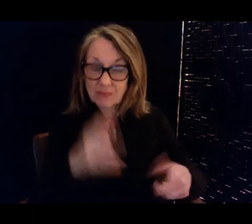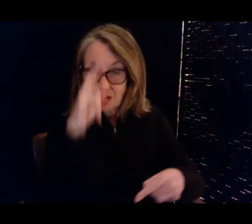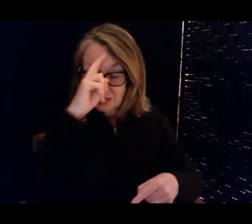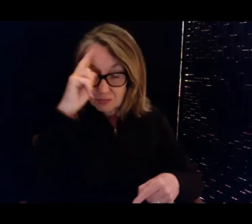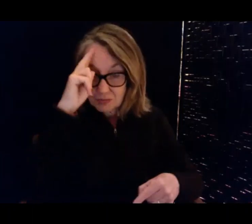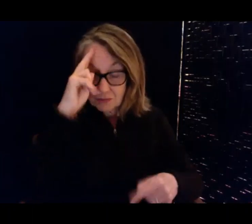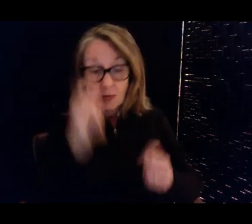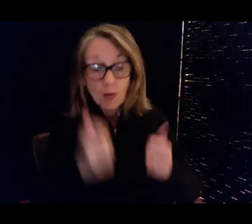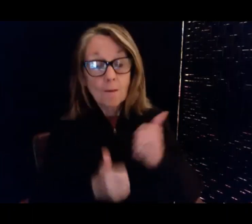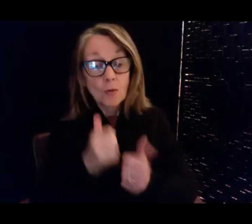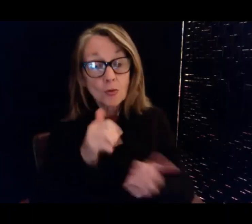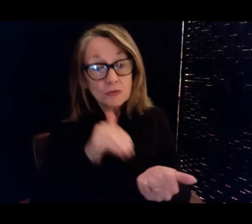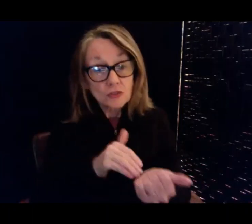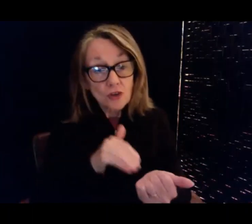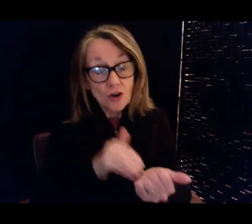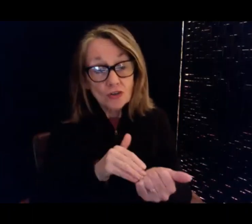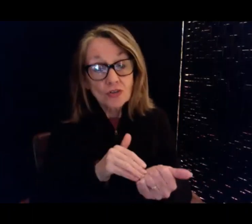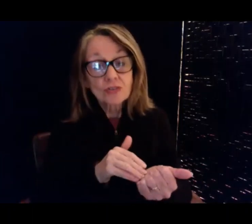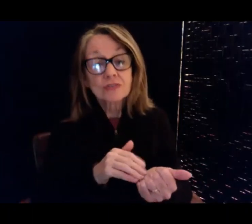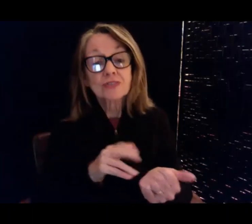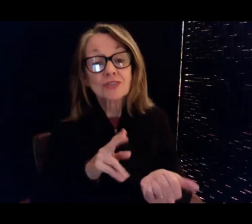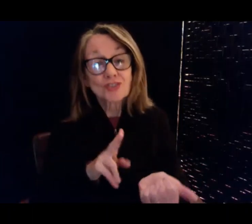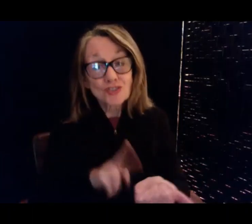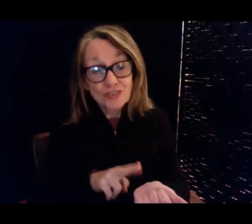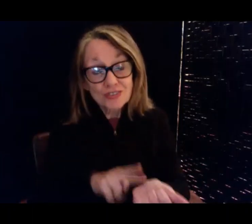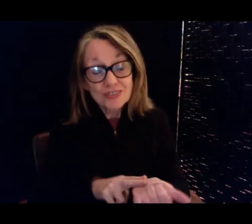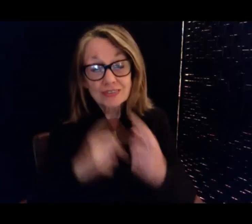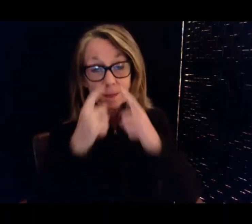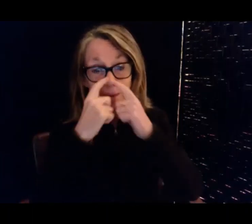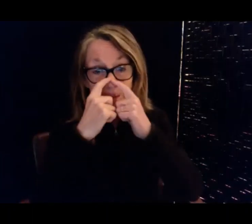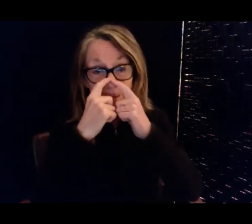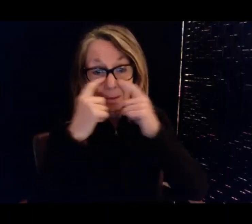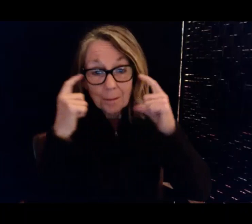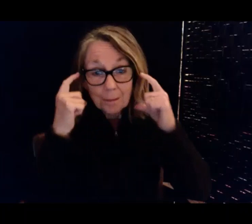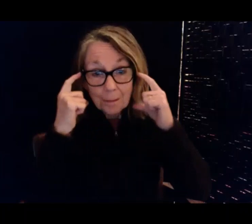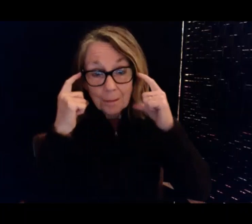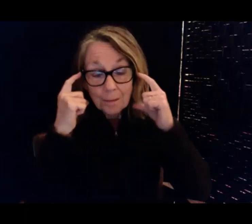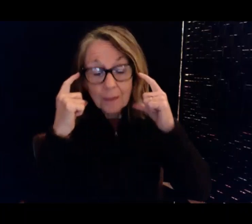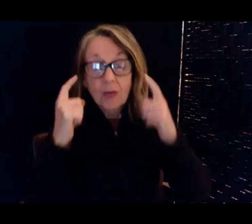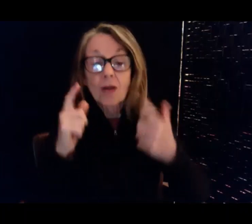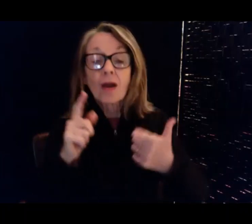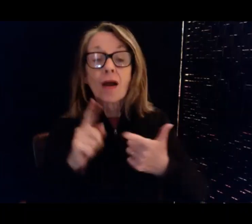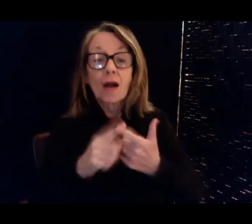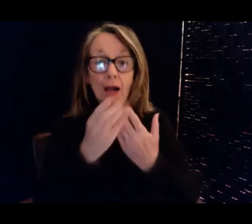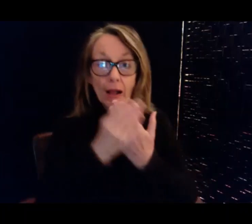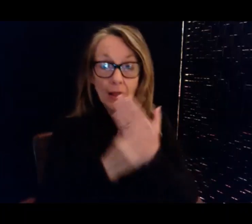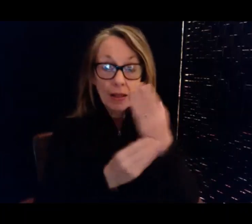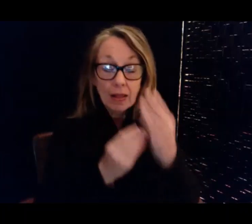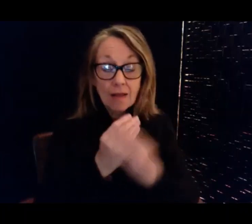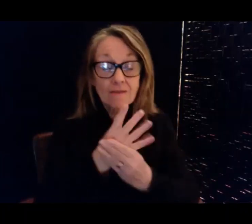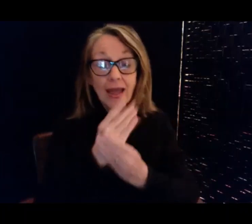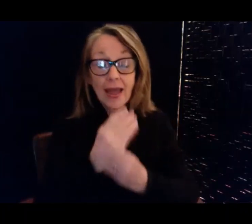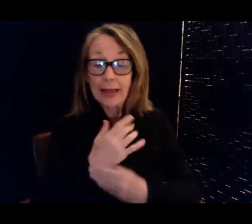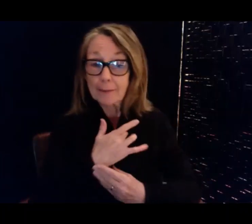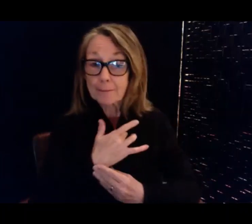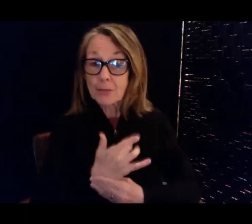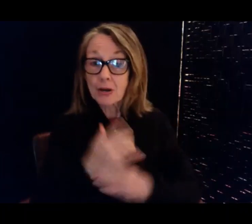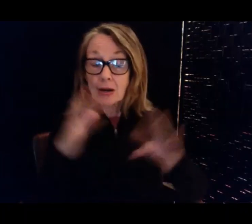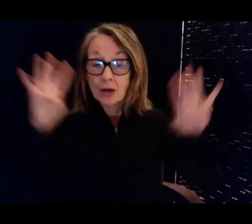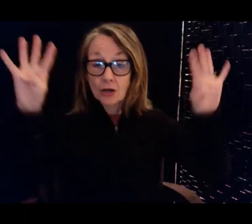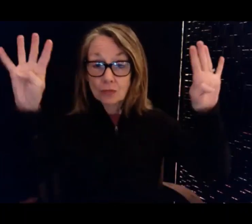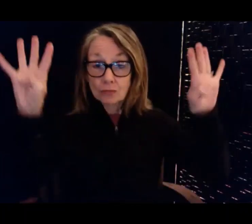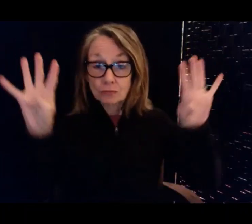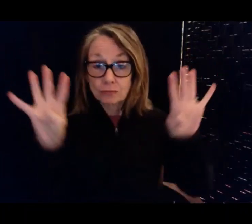and may talk to you behind a window or curtain so it might be harder for you to